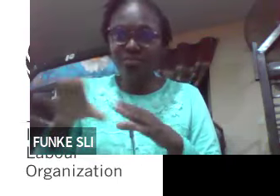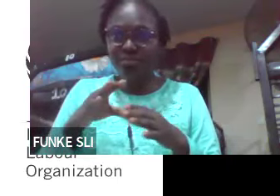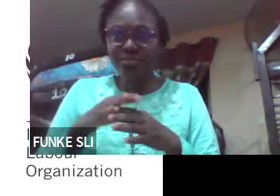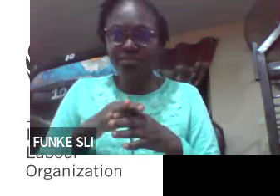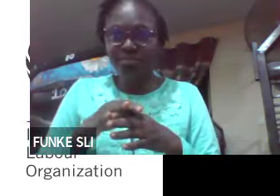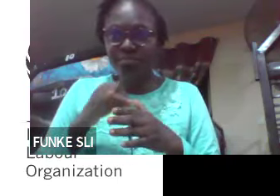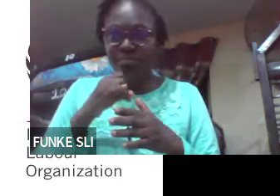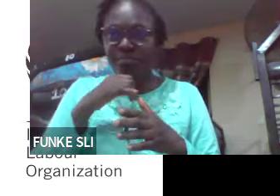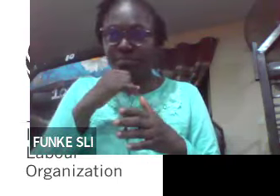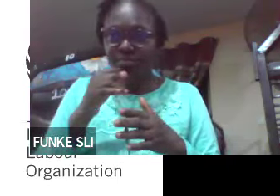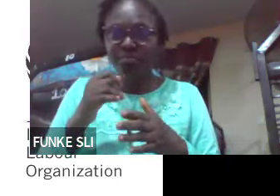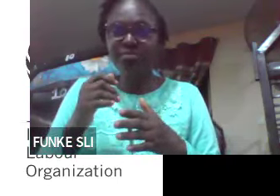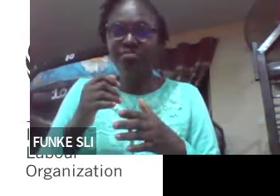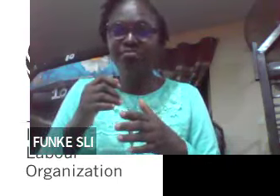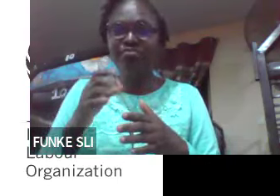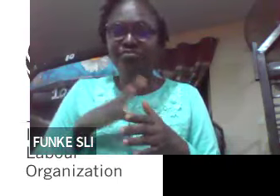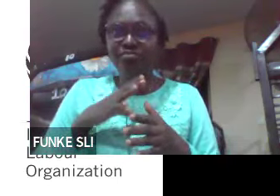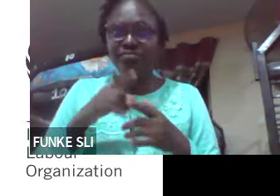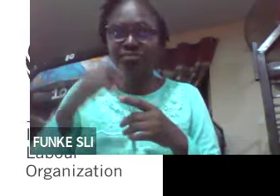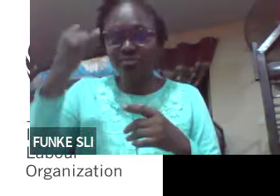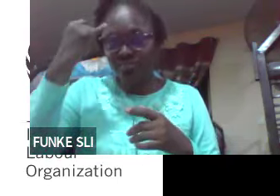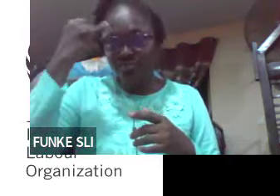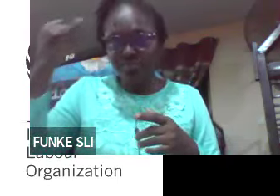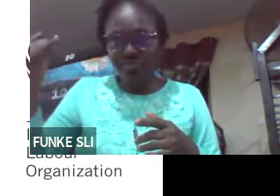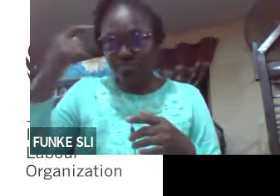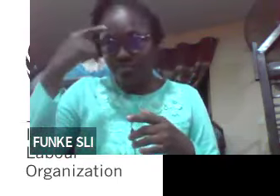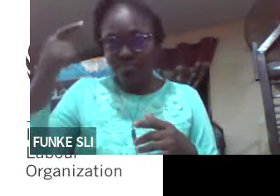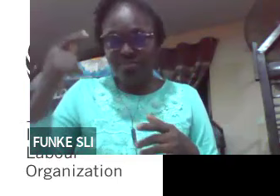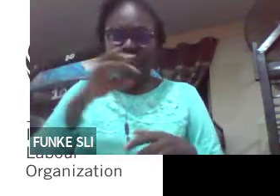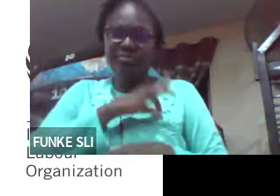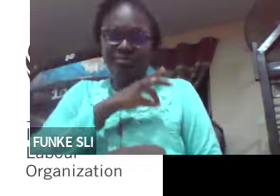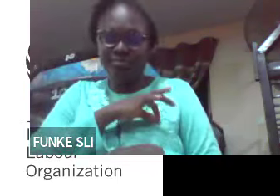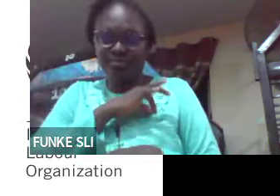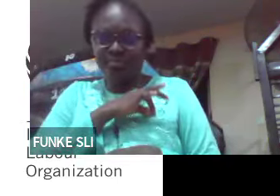Dotun Akinseinde: is still harmless. To dream is always more beneficial. To have a train.